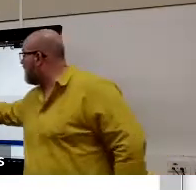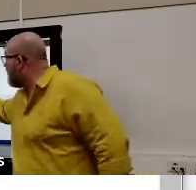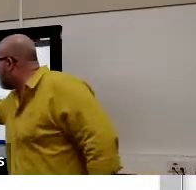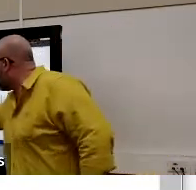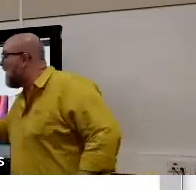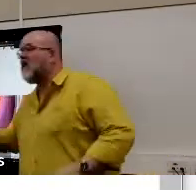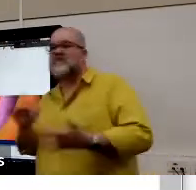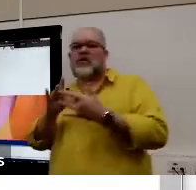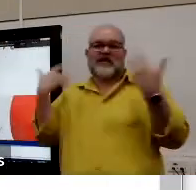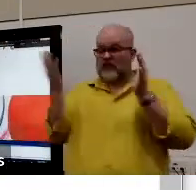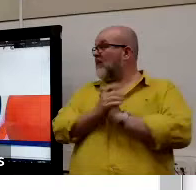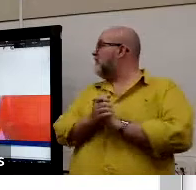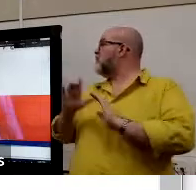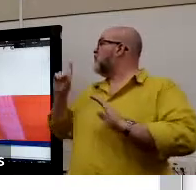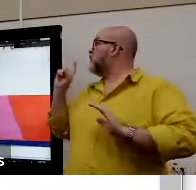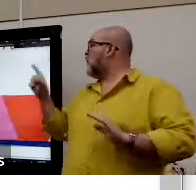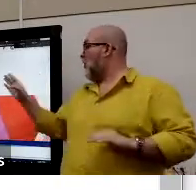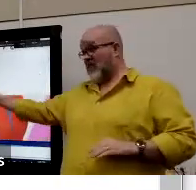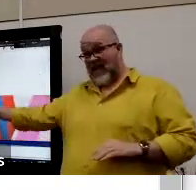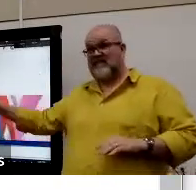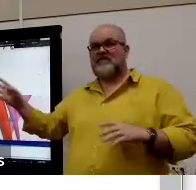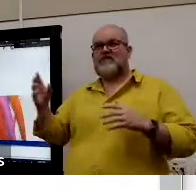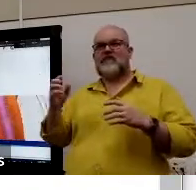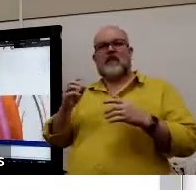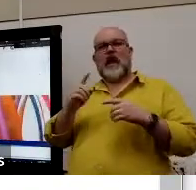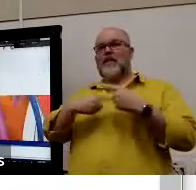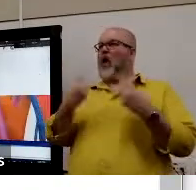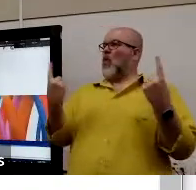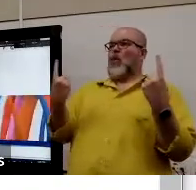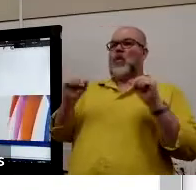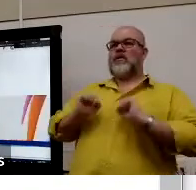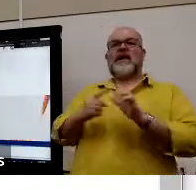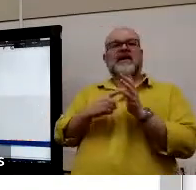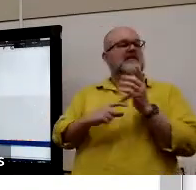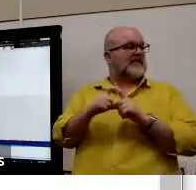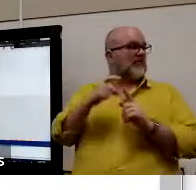AATD happen in South Australia and Contact Us.